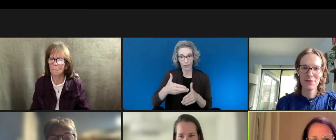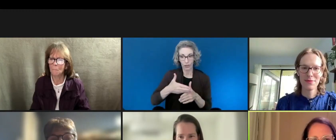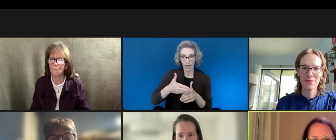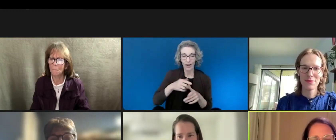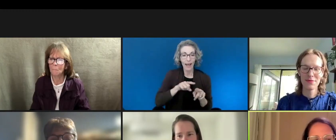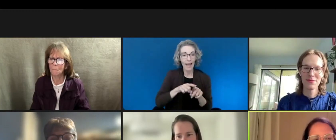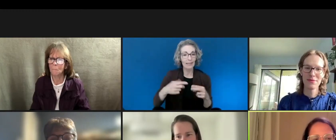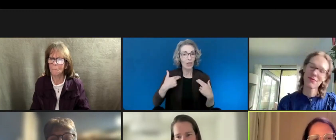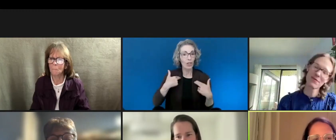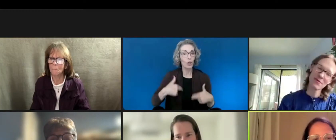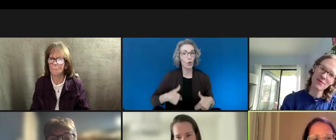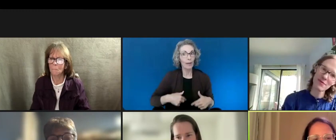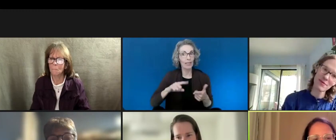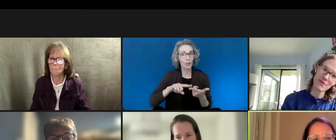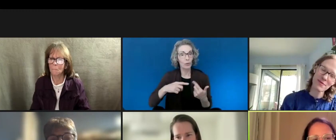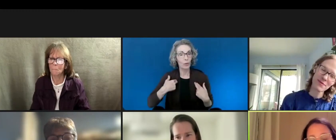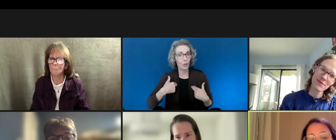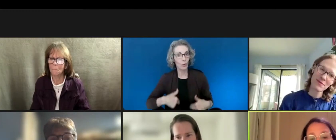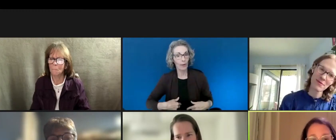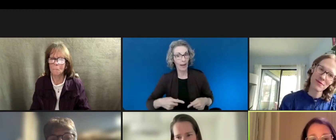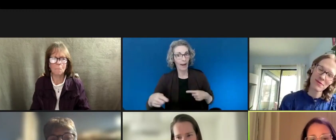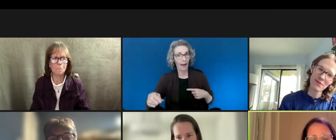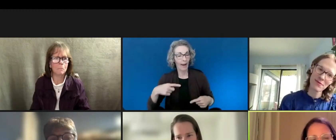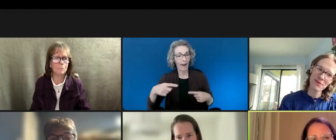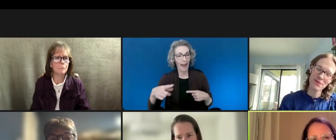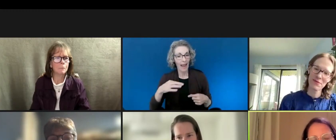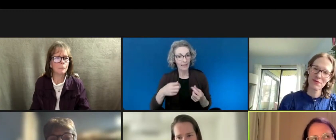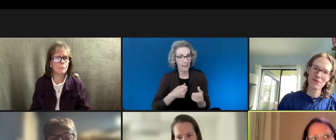we're supportive and that was really helpful and